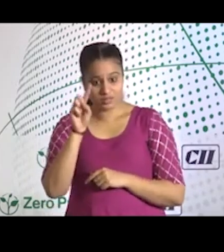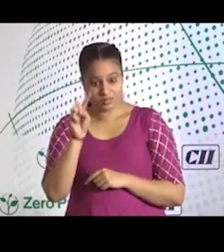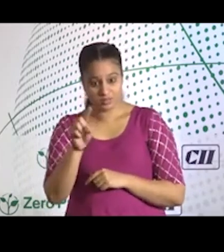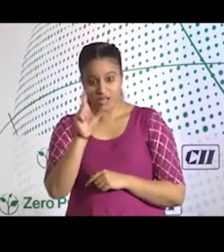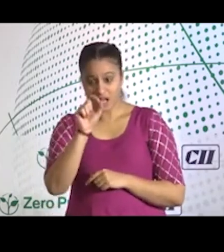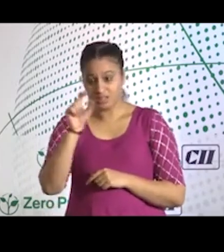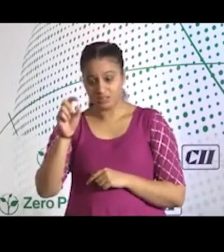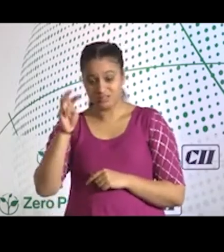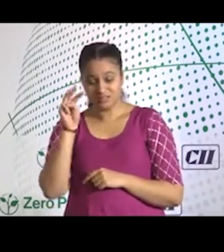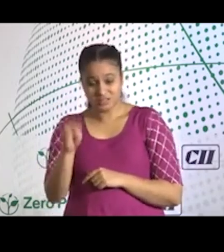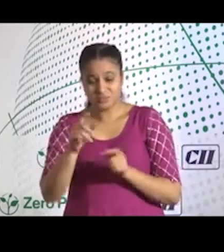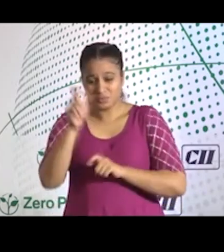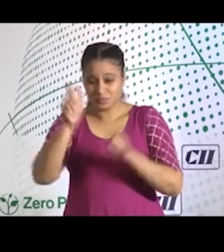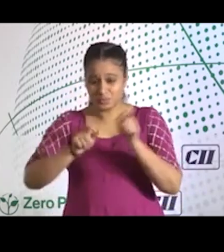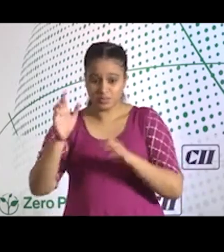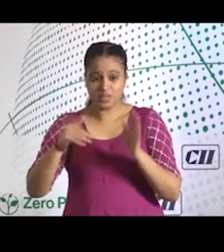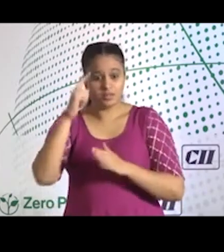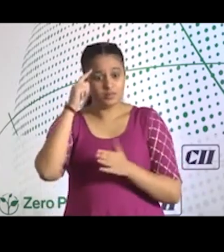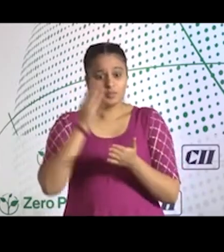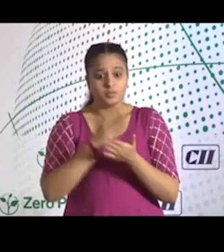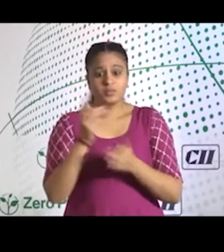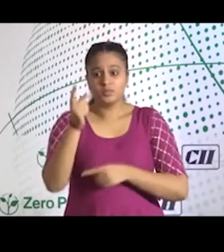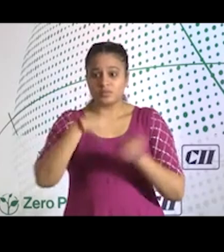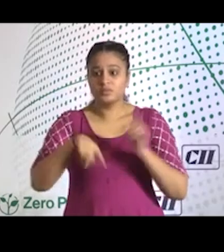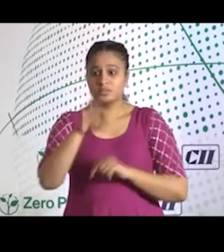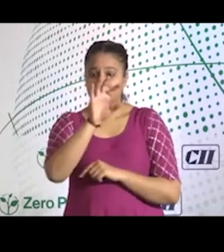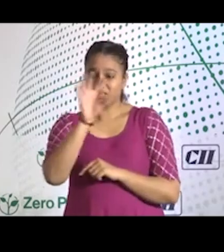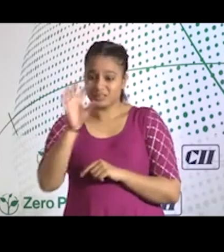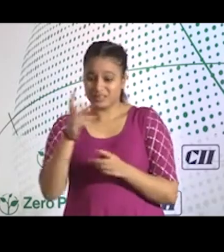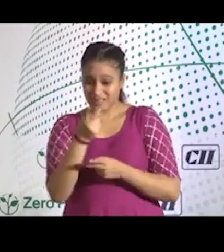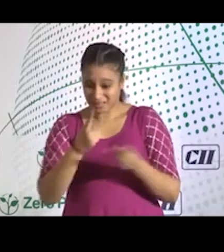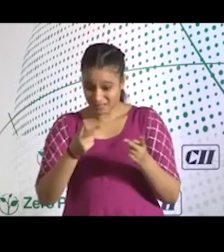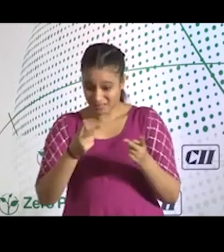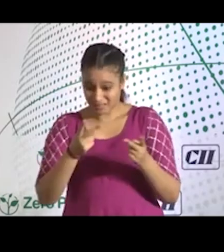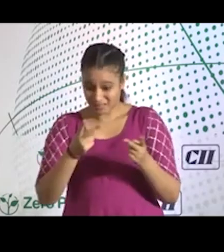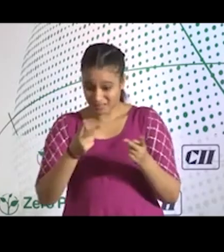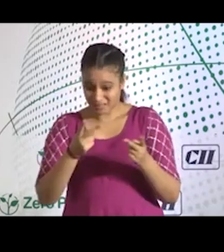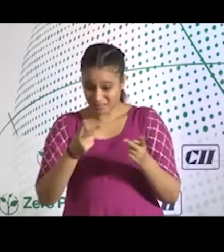And we believe a lot many of us are still need